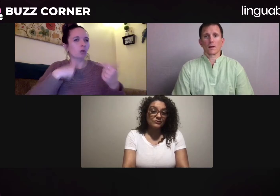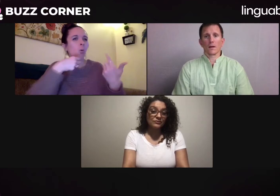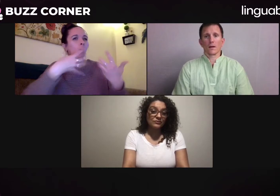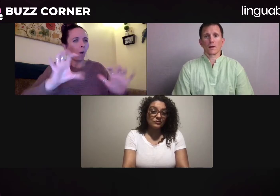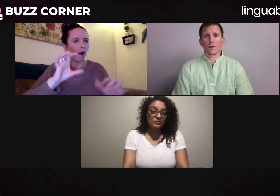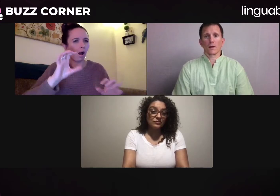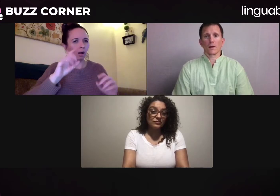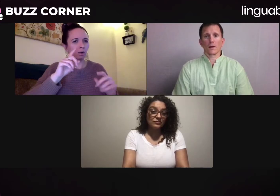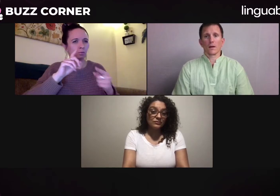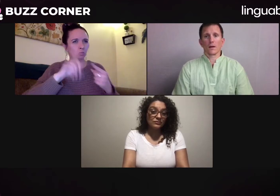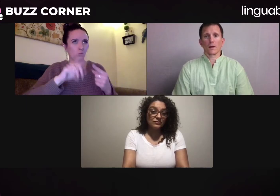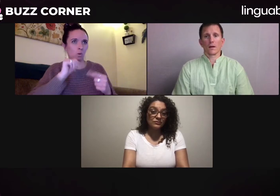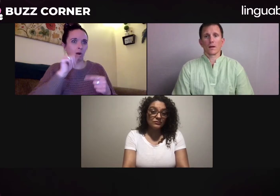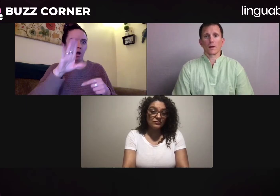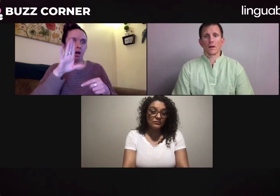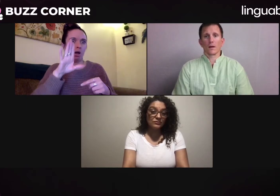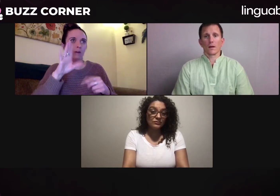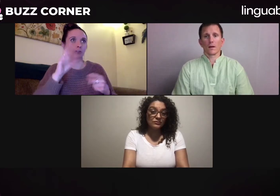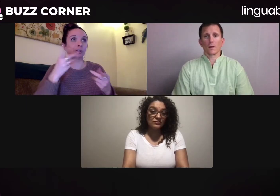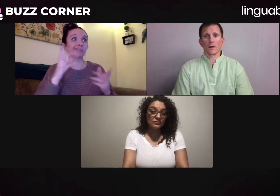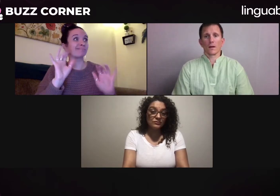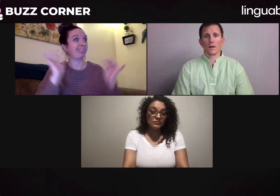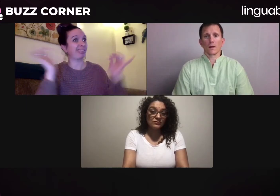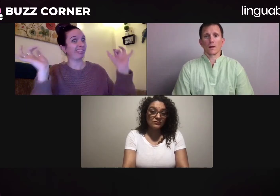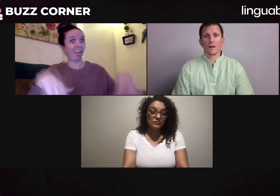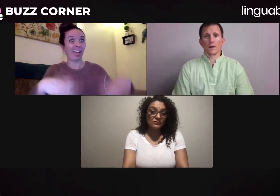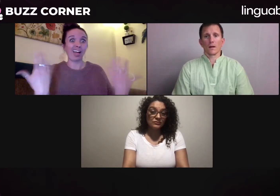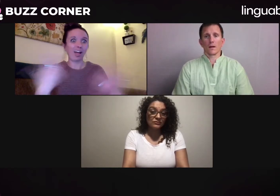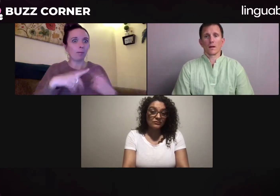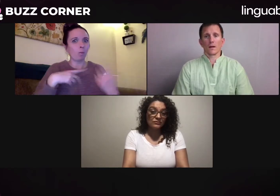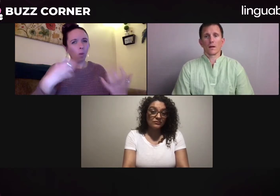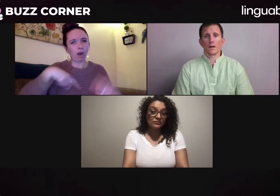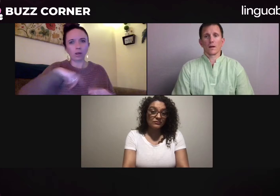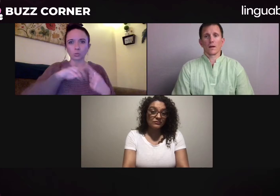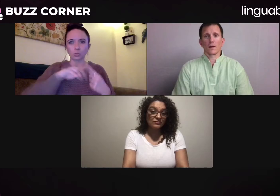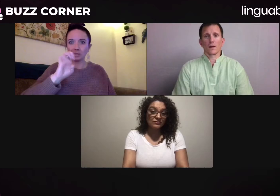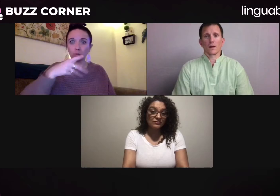those relationships ahead of time and working closely with those hiring entities in the agencies.